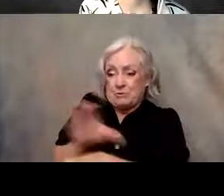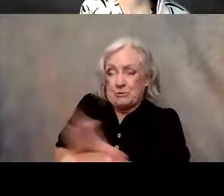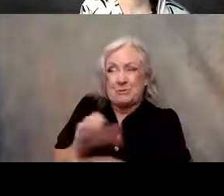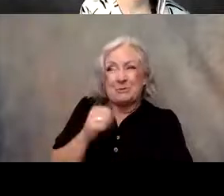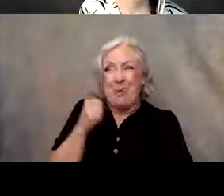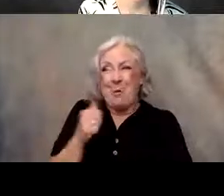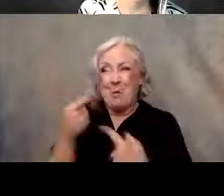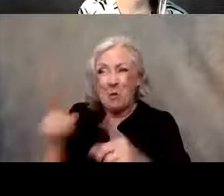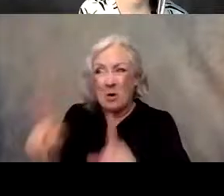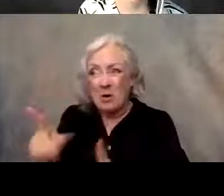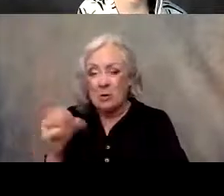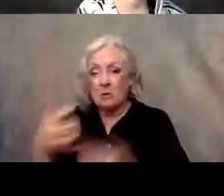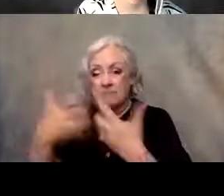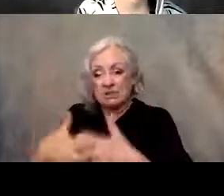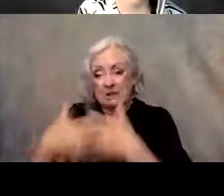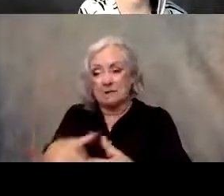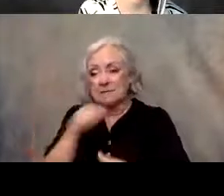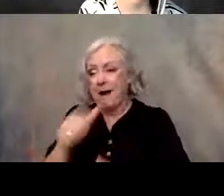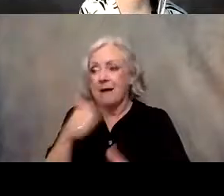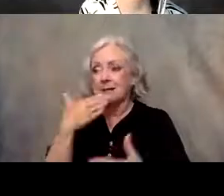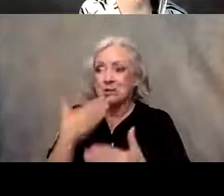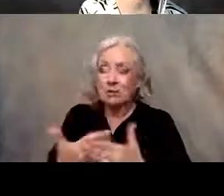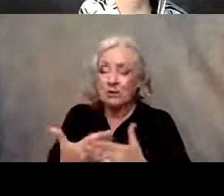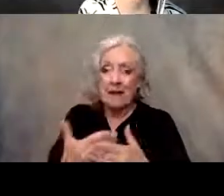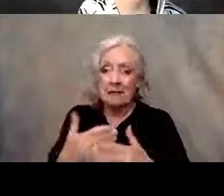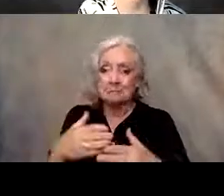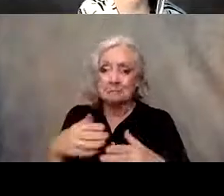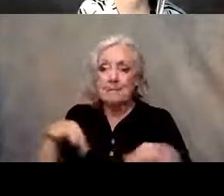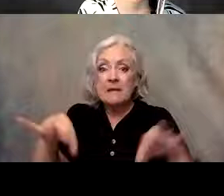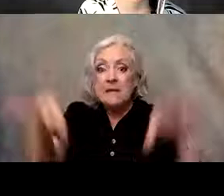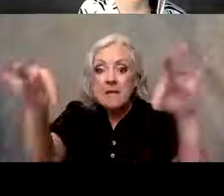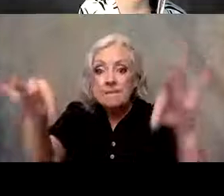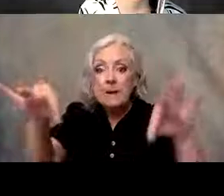First, they may not be as good at picking up on the fact that there's